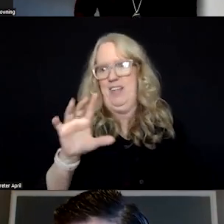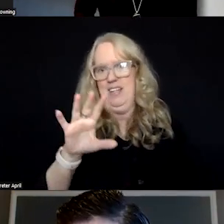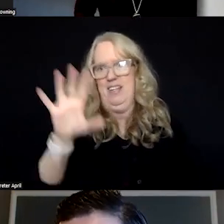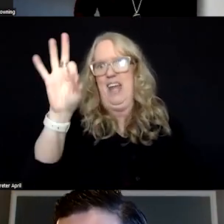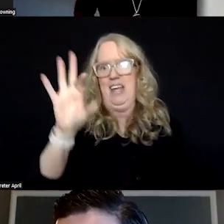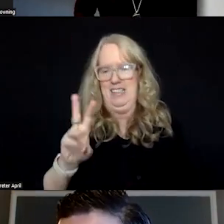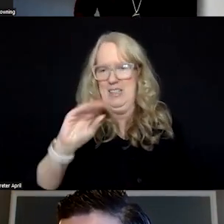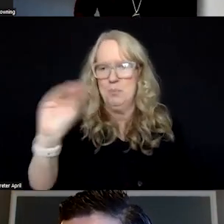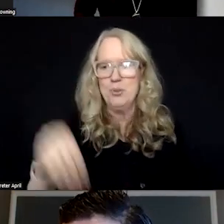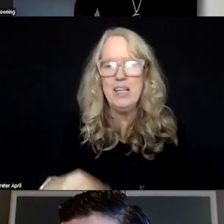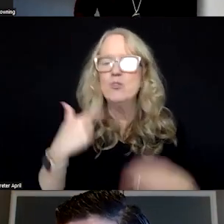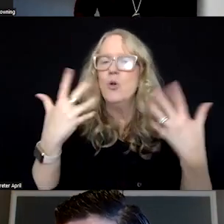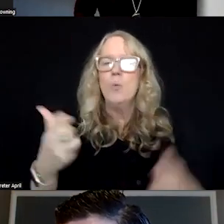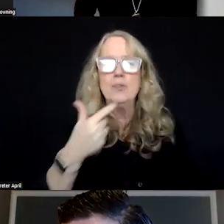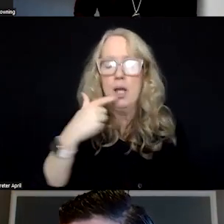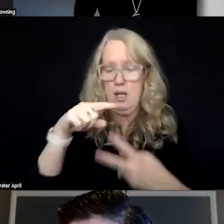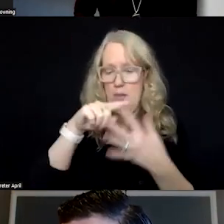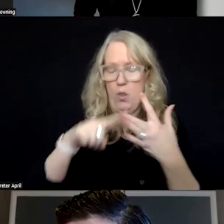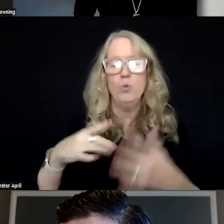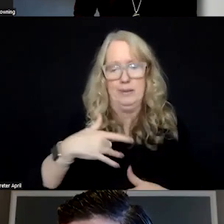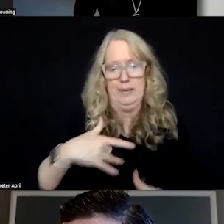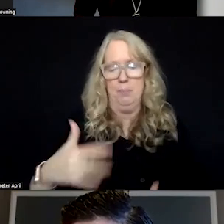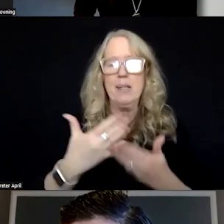WANT TO SAY THOSE ARE TYPICALLY THE THINGS THAT WE GET ASKED WHEN